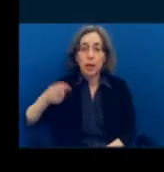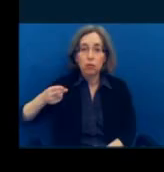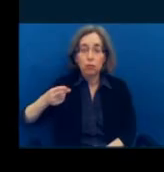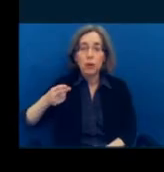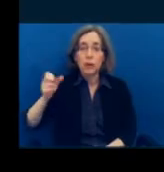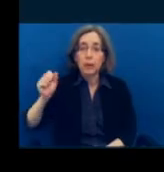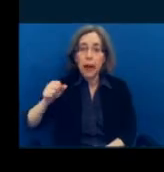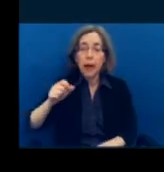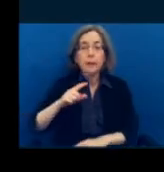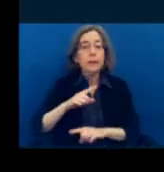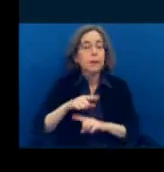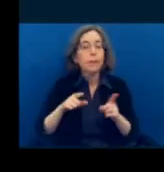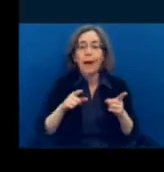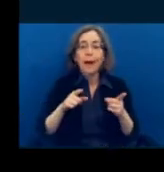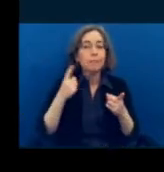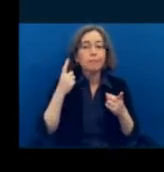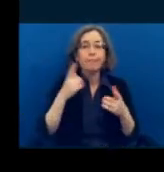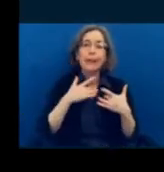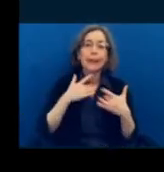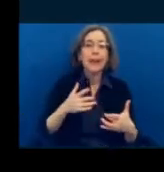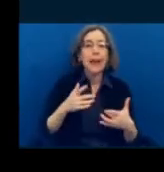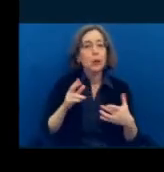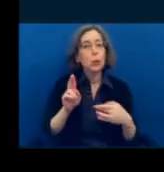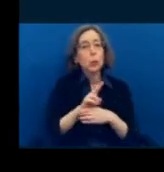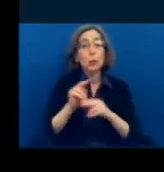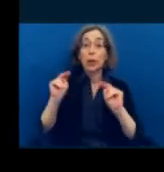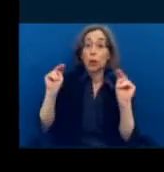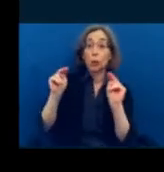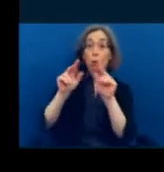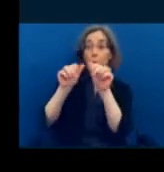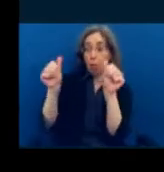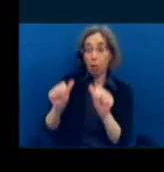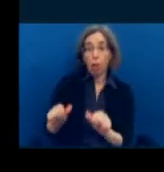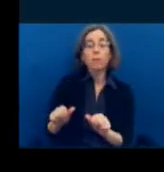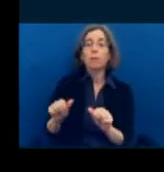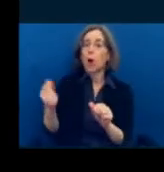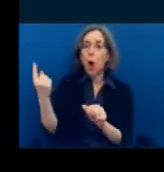THE NEUTRAL MALE BODY, WHILE THE HISTORY AND ANATOMY IS WELL DOCUMENTED, I WANTED TO REVISIT